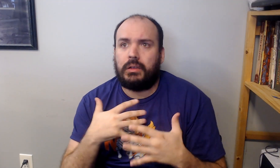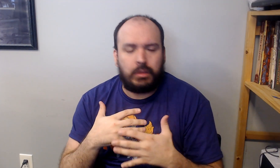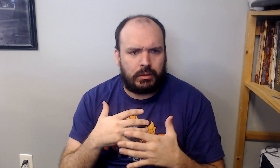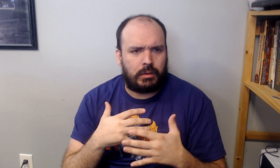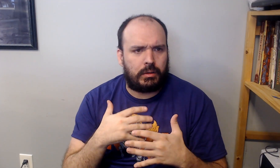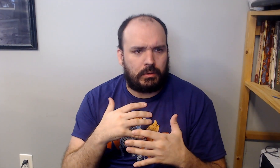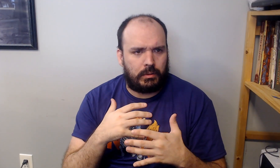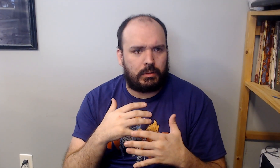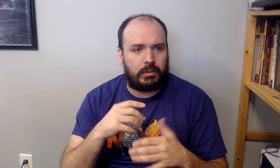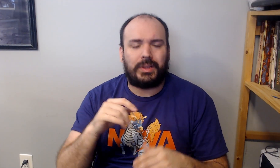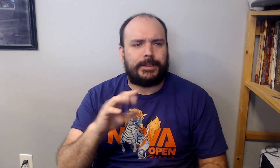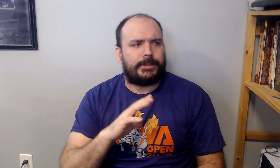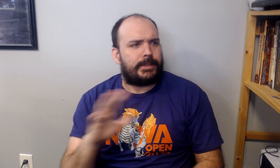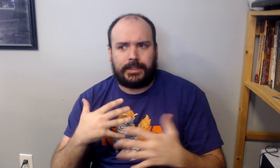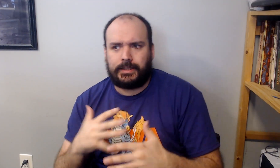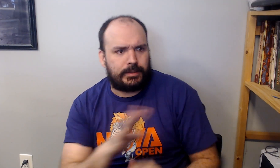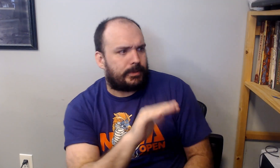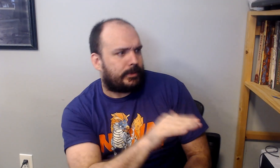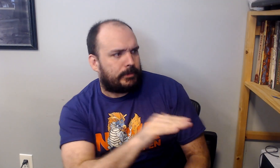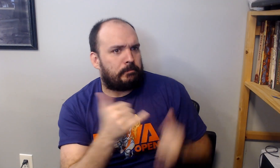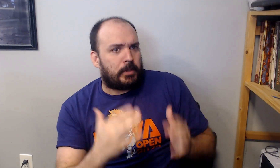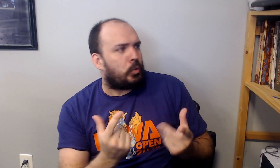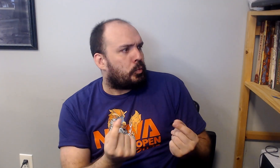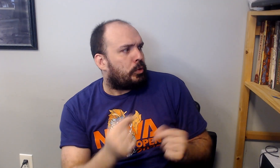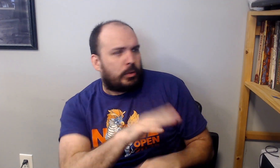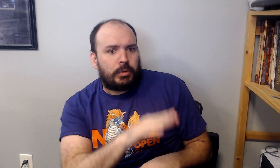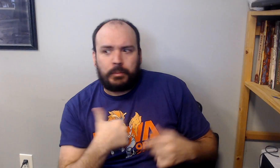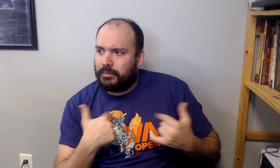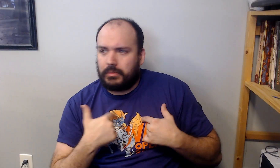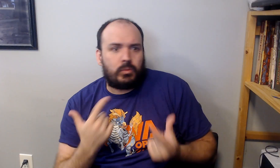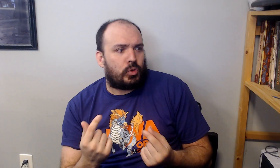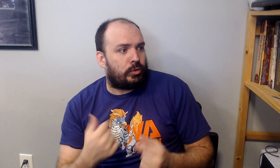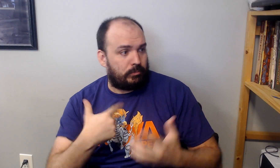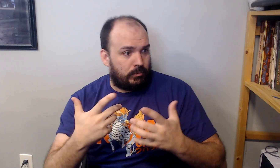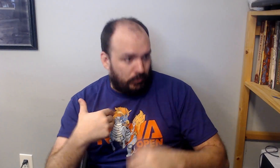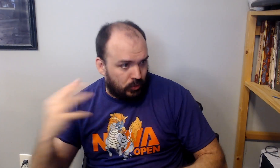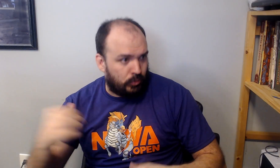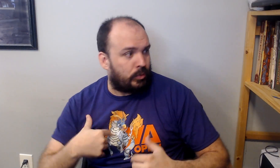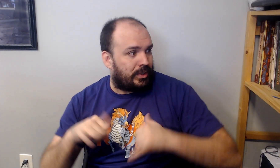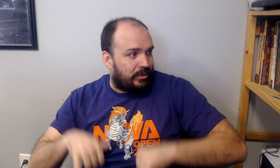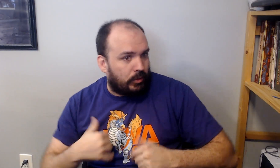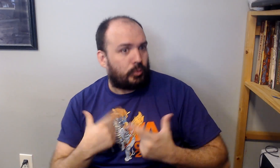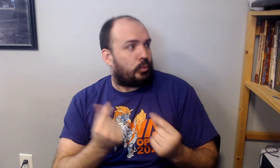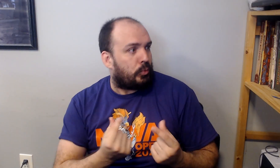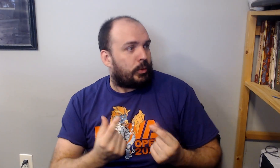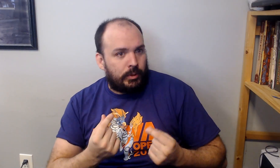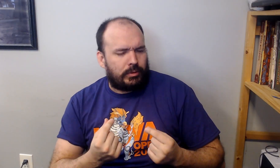Do they wait on the players to tell them what to do? Go? Stay?